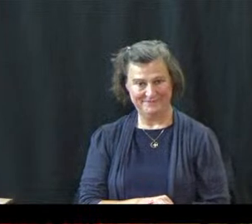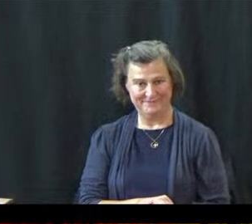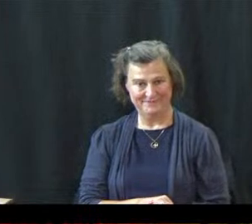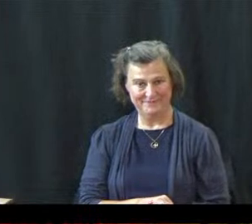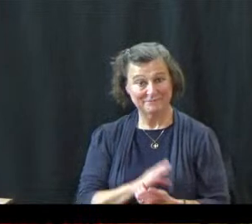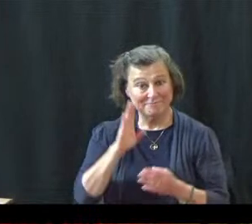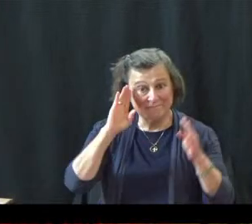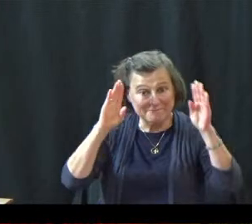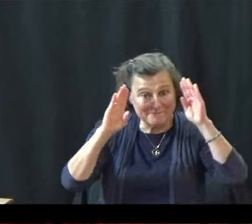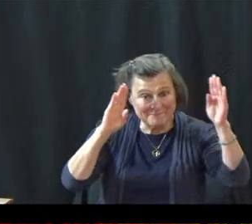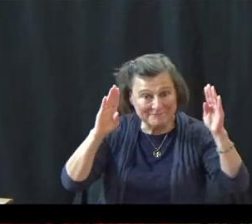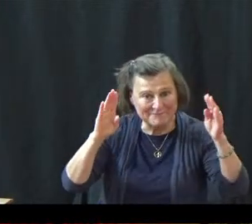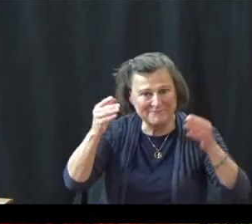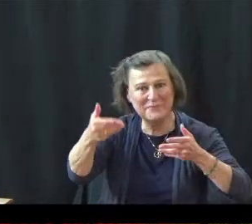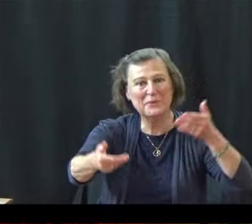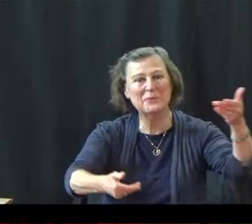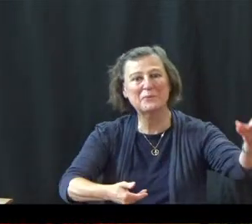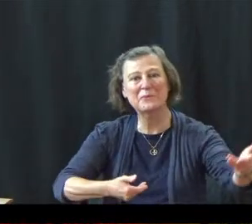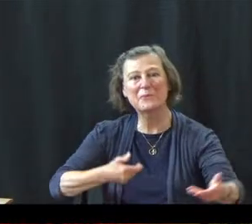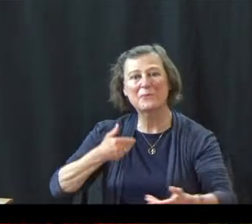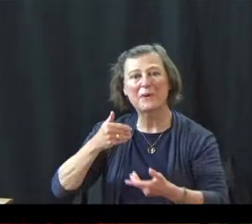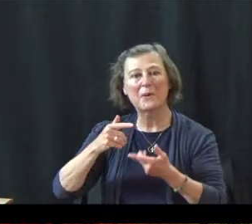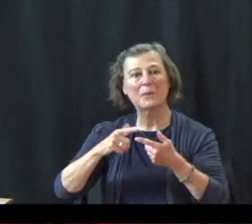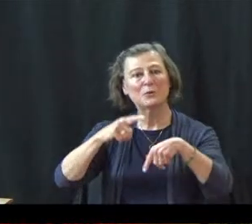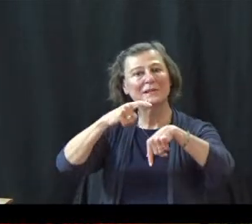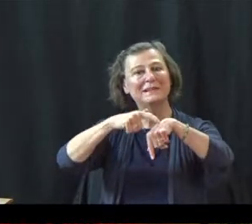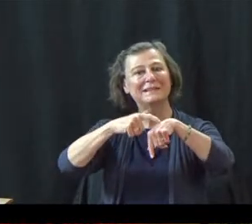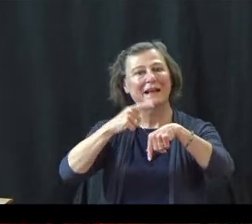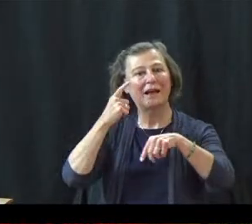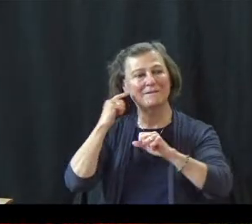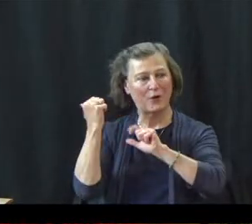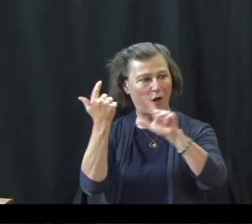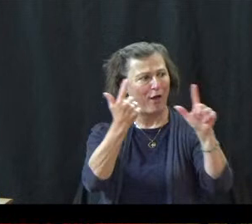Lily walker: Hello, and welcome to the Time For All Ages portion of the service.